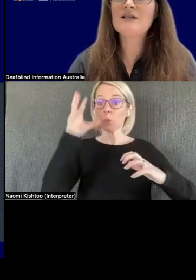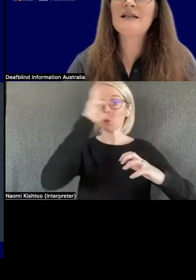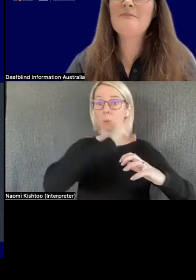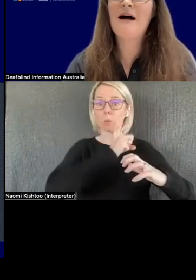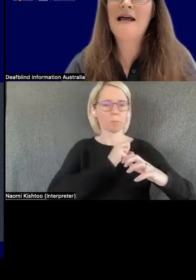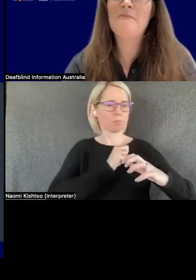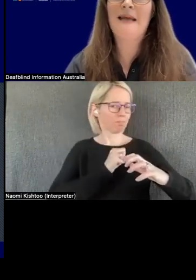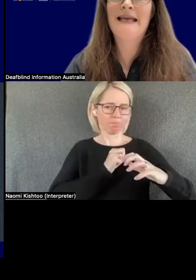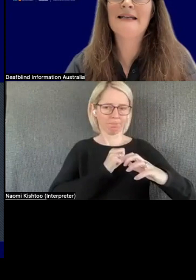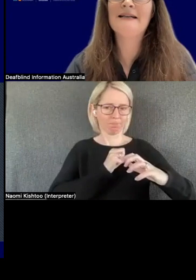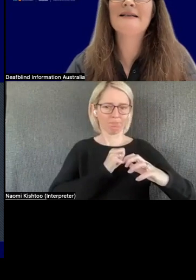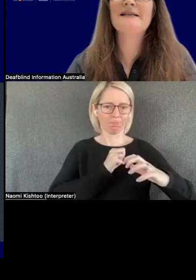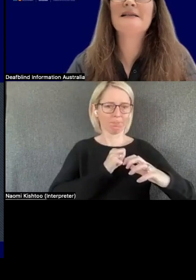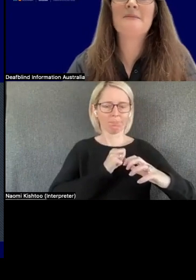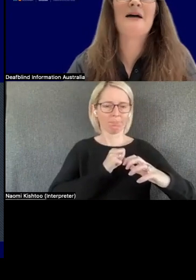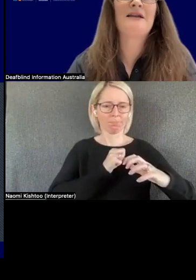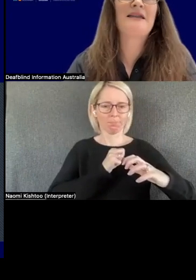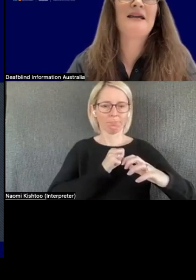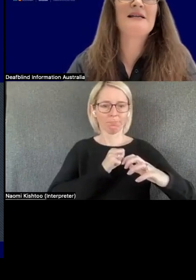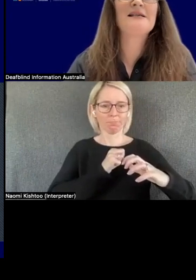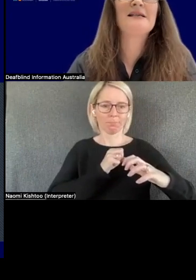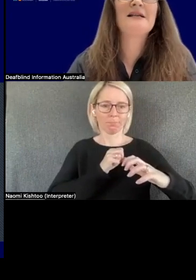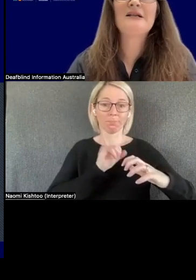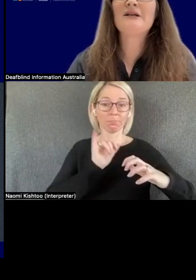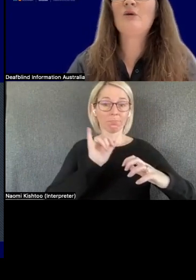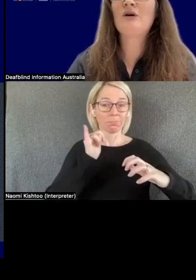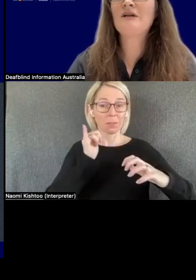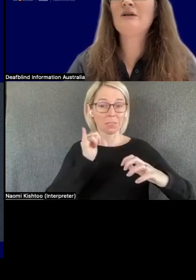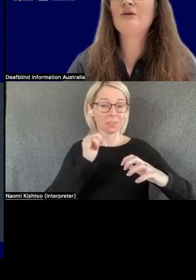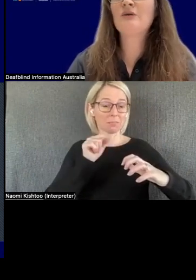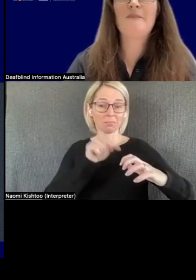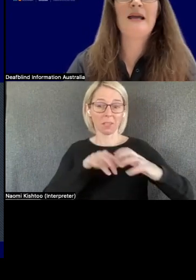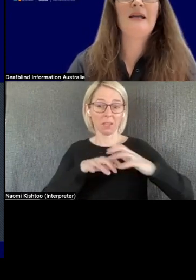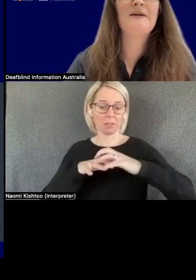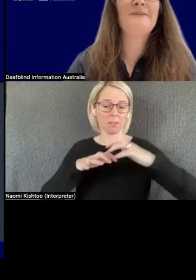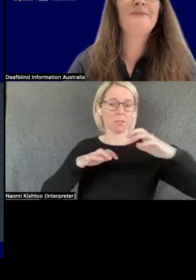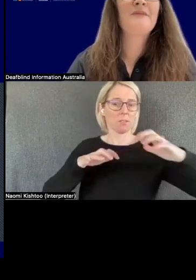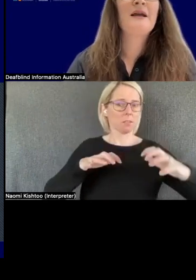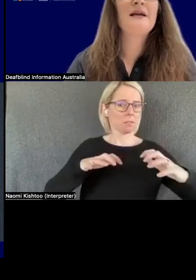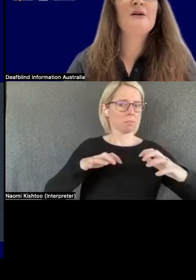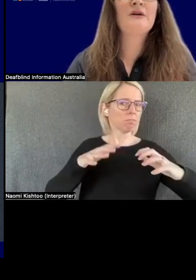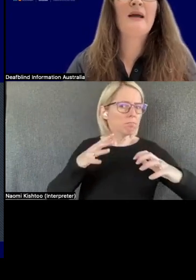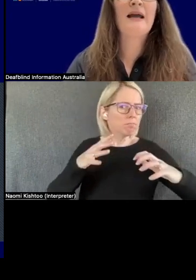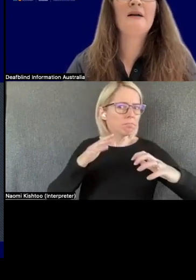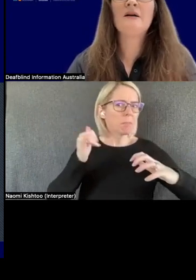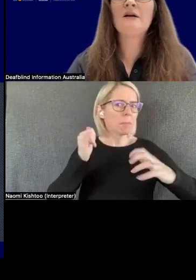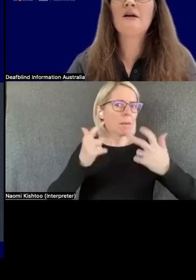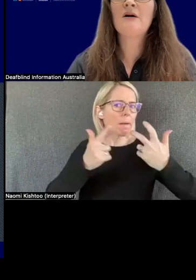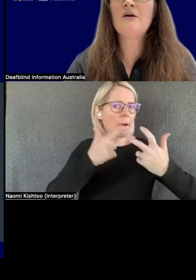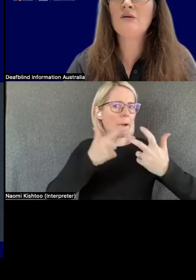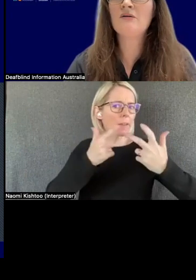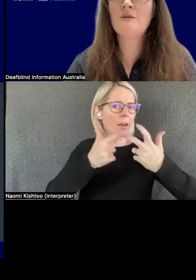actually might mean some other things. So, what could it mean? It could mean,